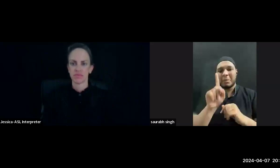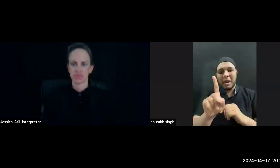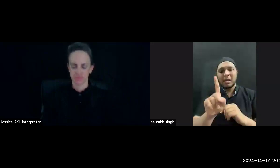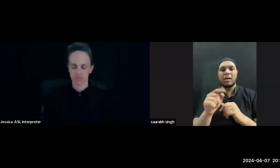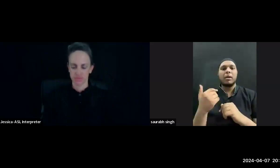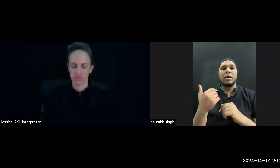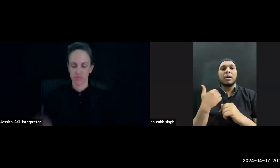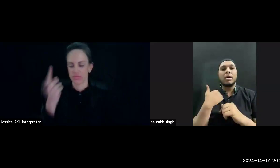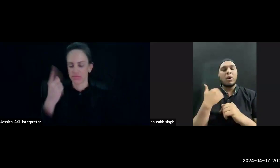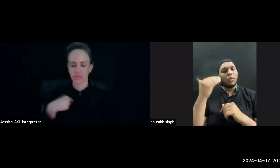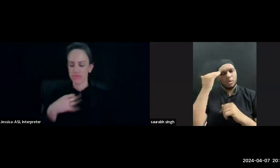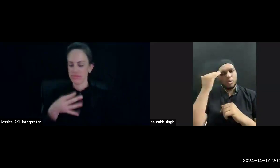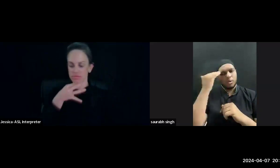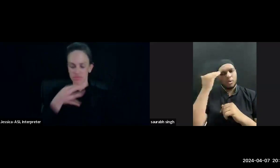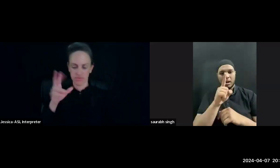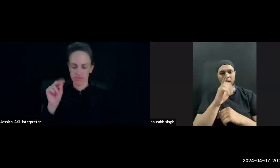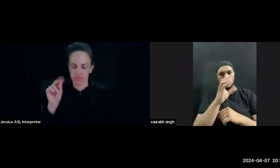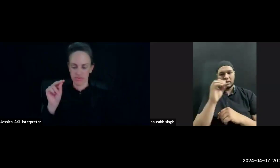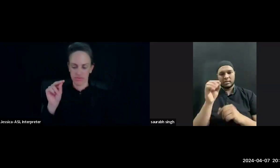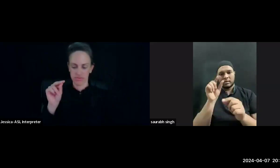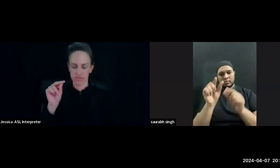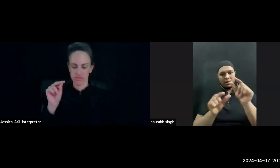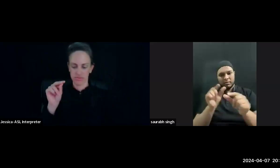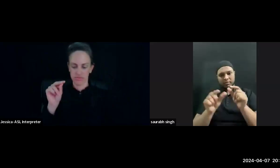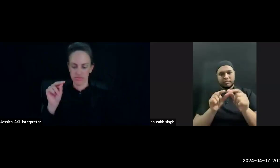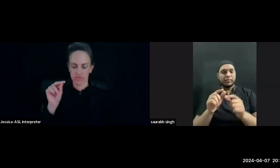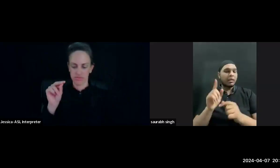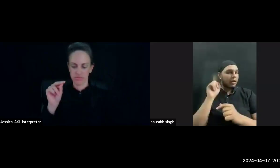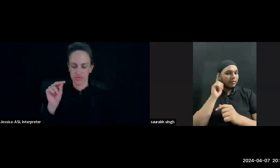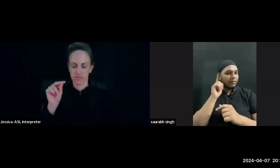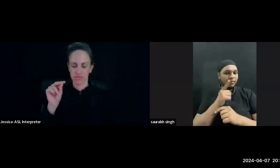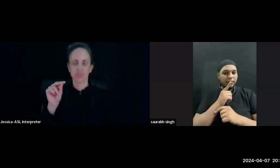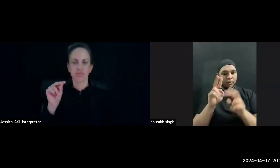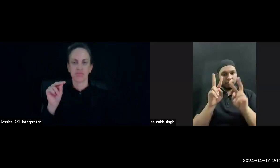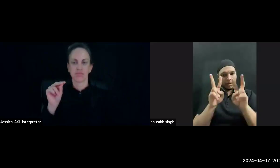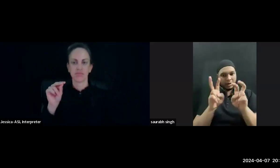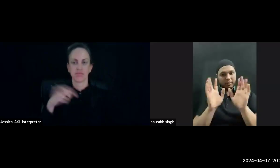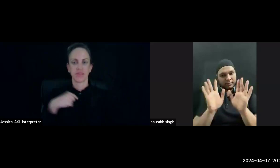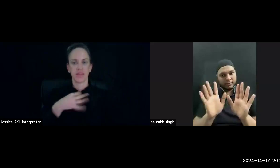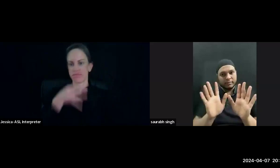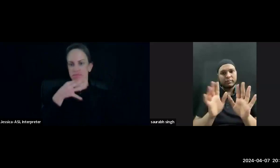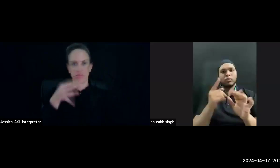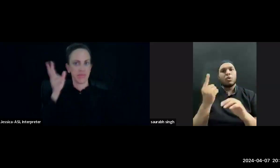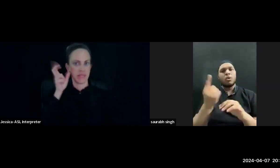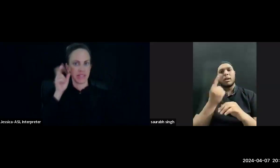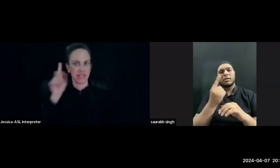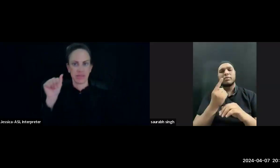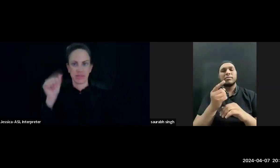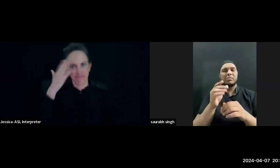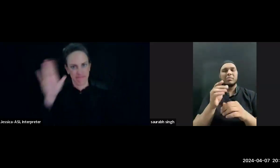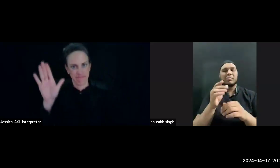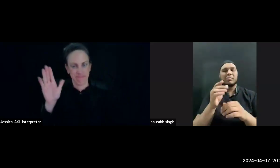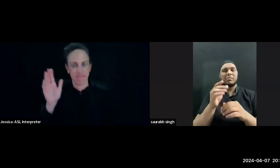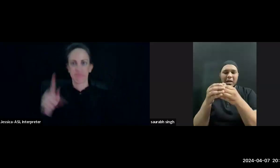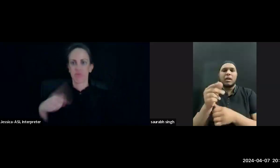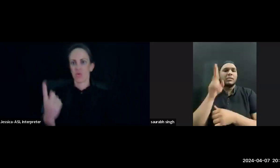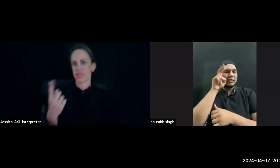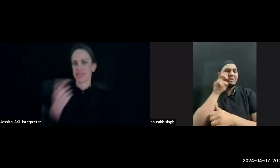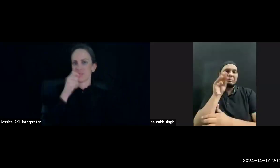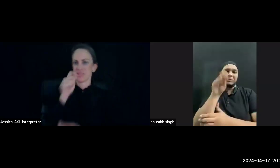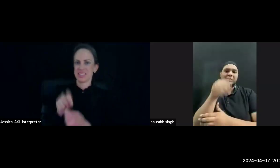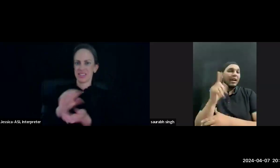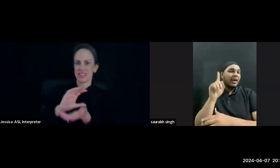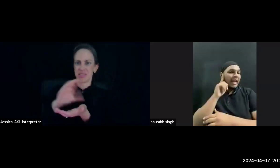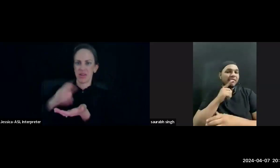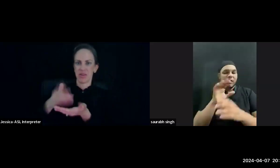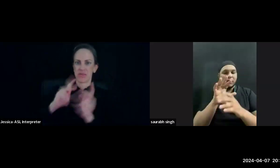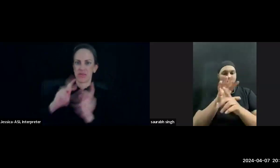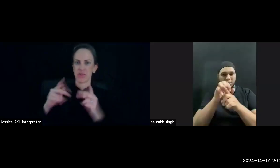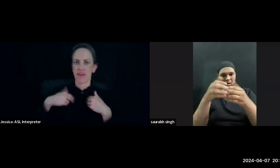take 100 people with hearing disability um only a small section of people will have usher syndrome okay